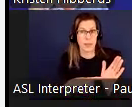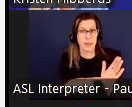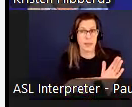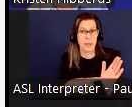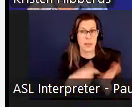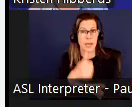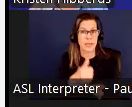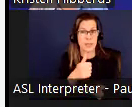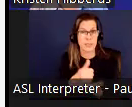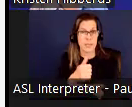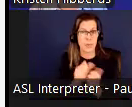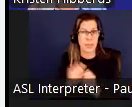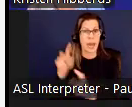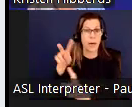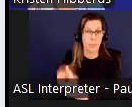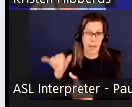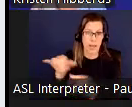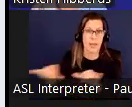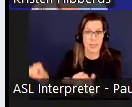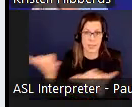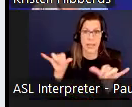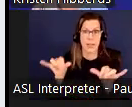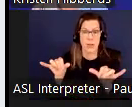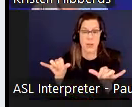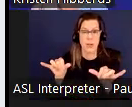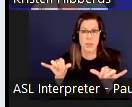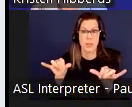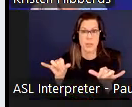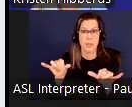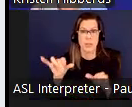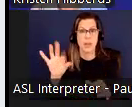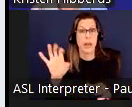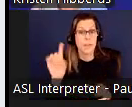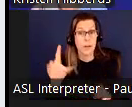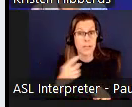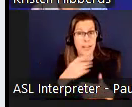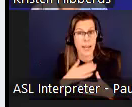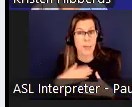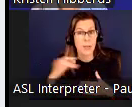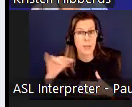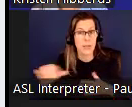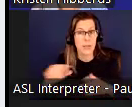applying that standard and and appreciate that clarification.